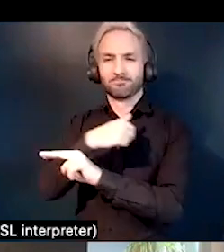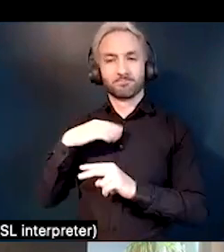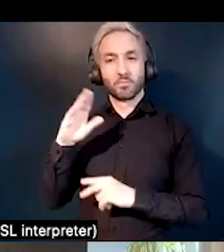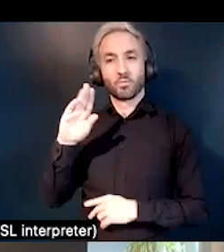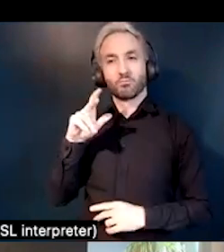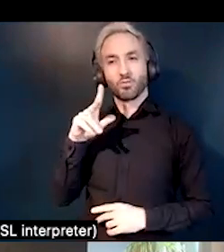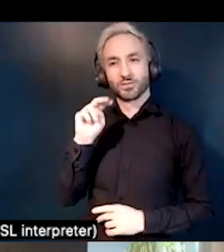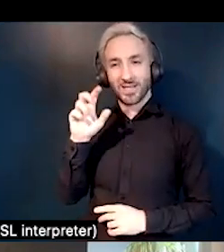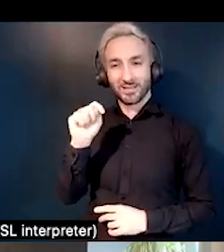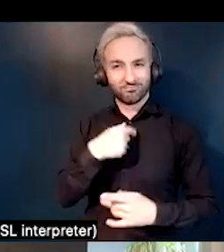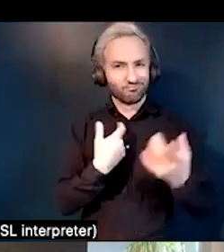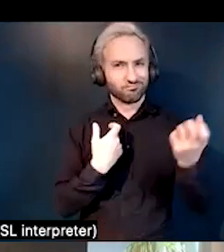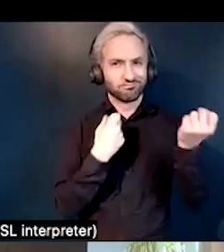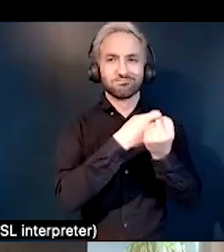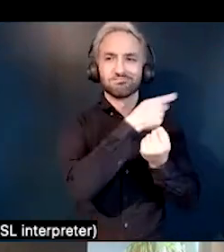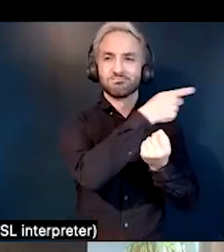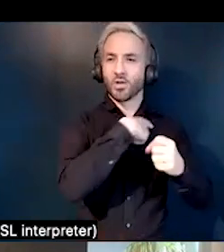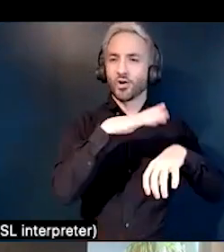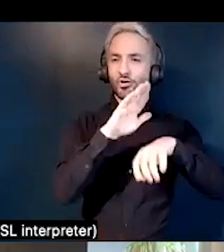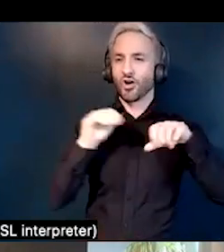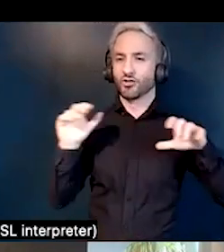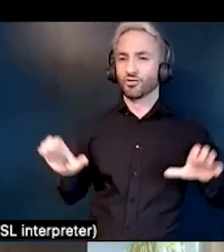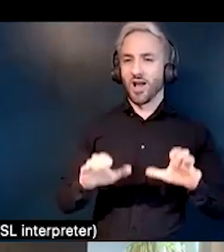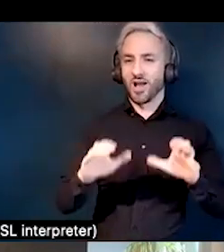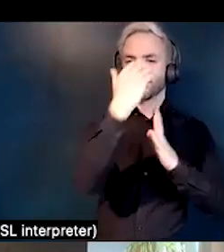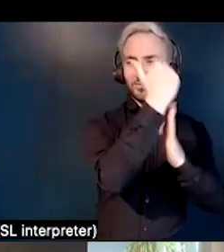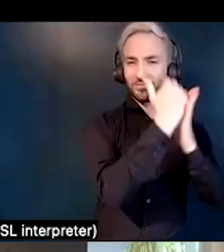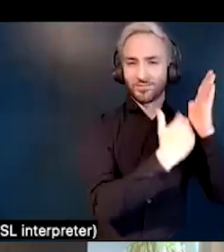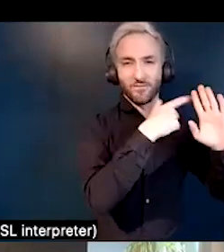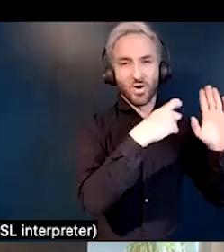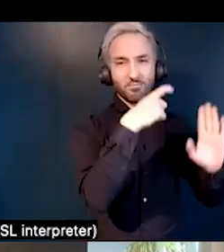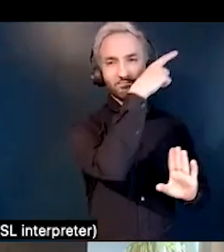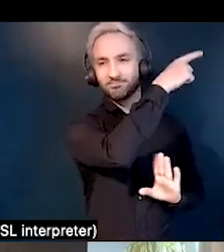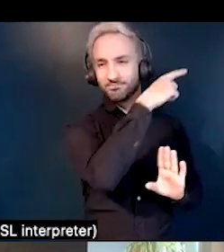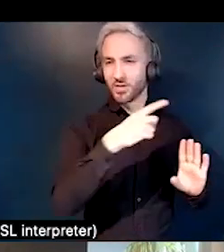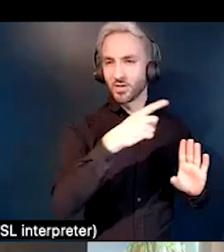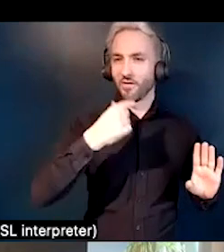Canada and supports an ongoing shift from gatekeeping to space-making in the book